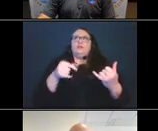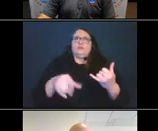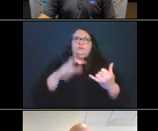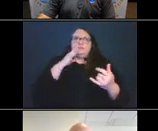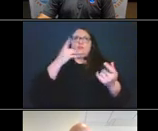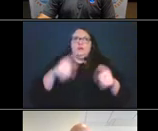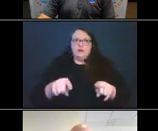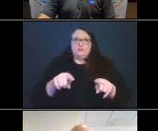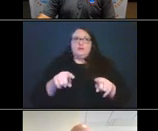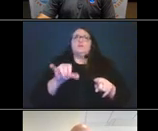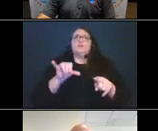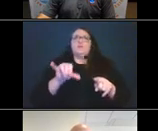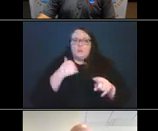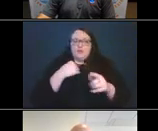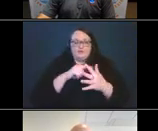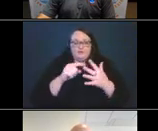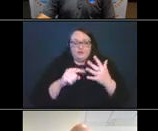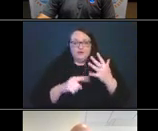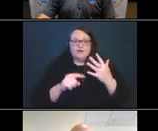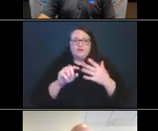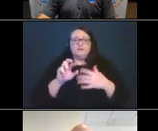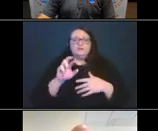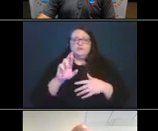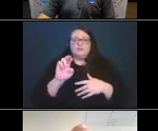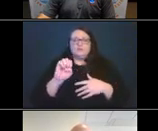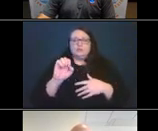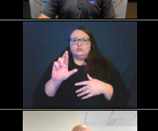we have so many resources at our disposal, we need to think carefully about how to use